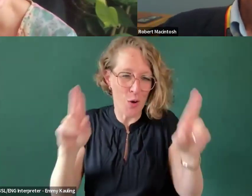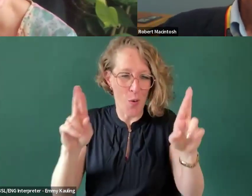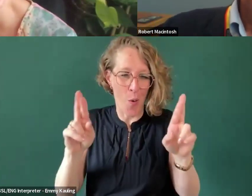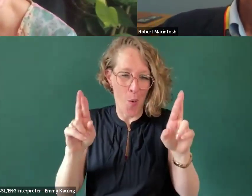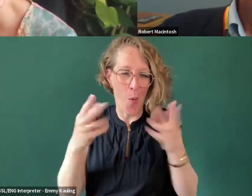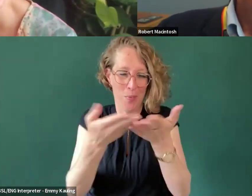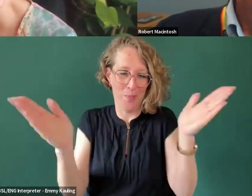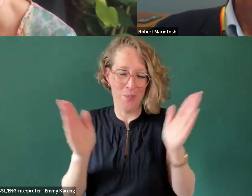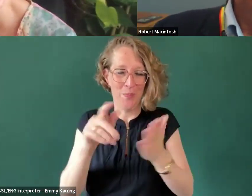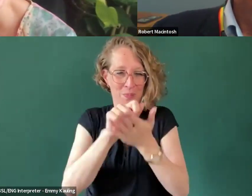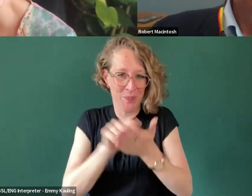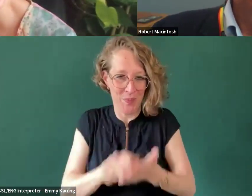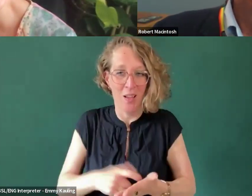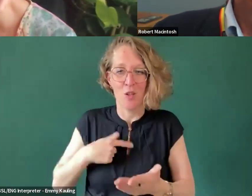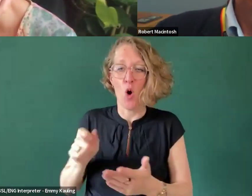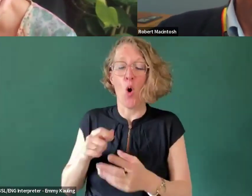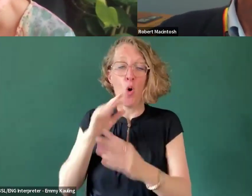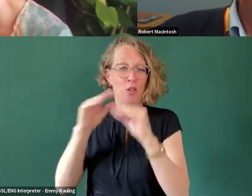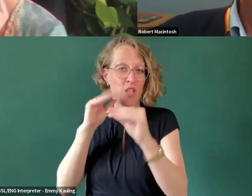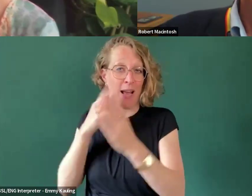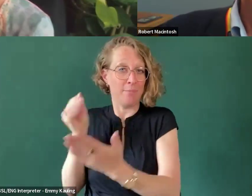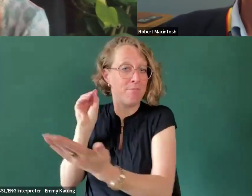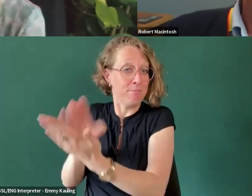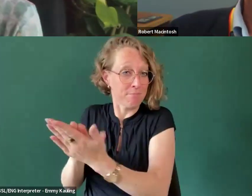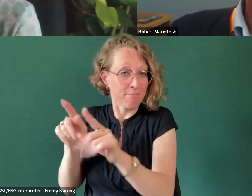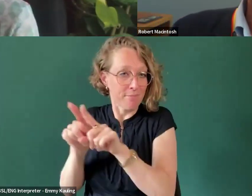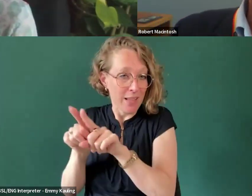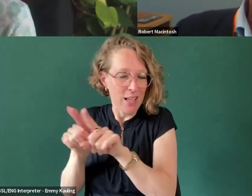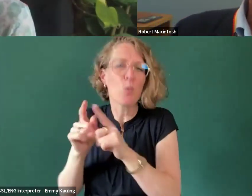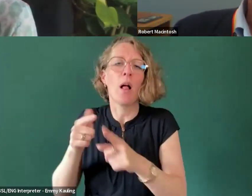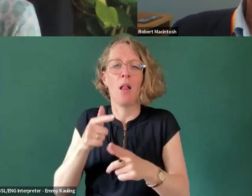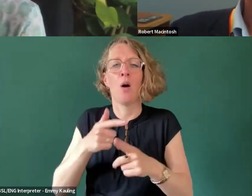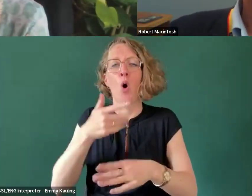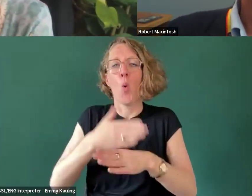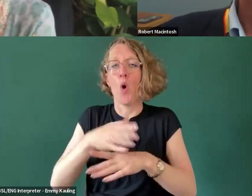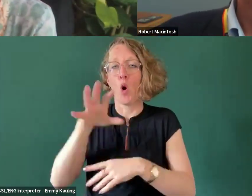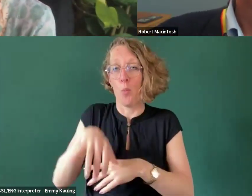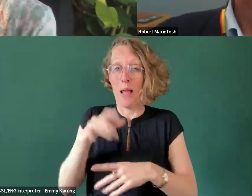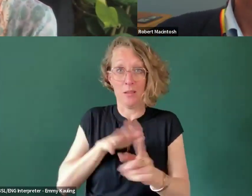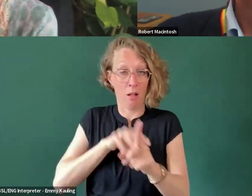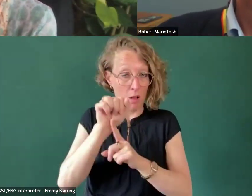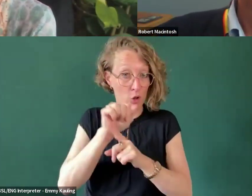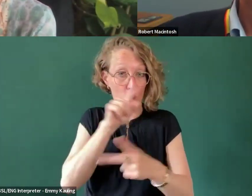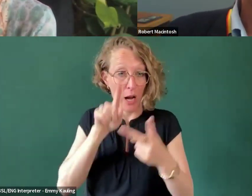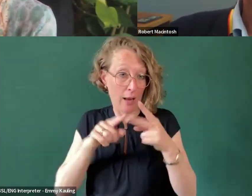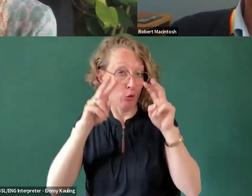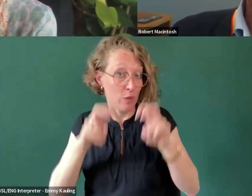to the chat for that. But it is basically about workplace culture in the research and innovation